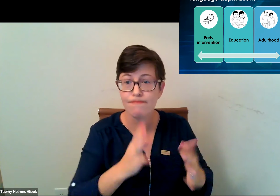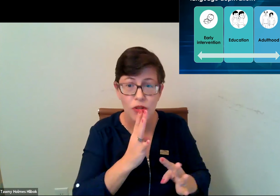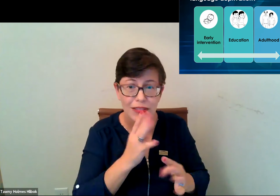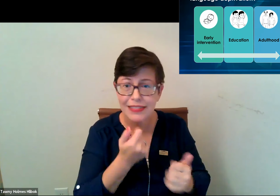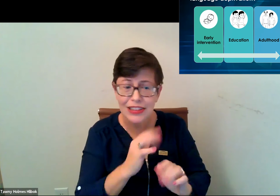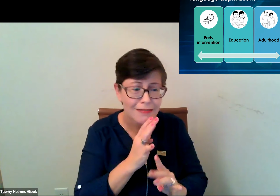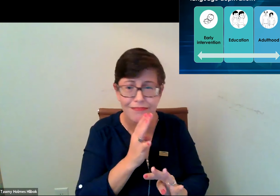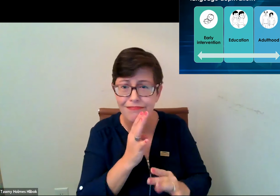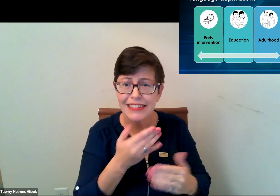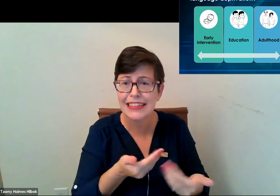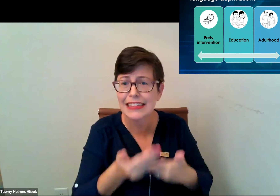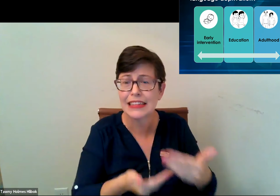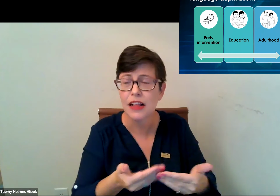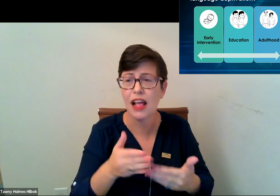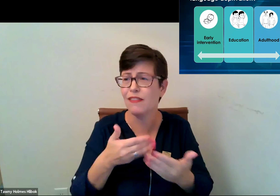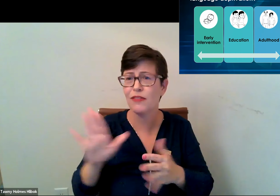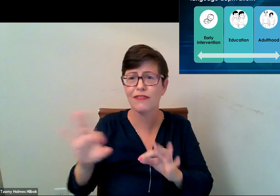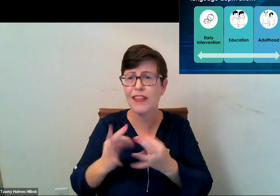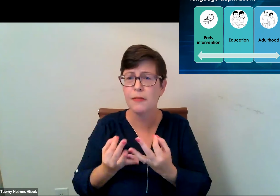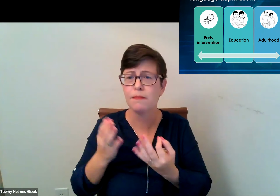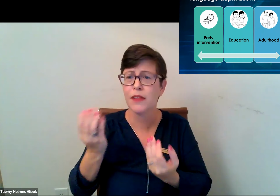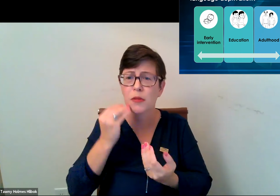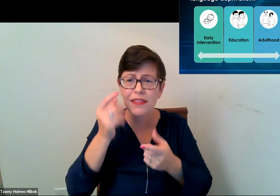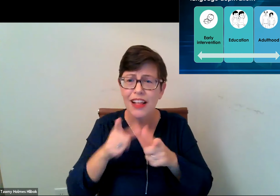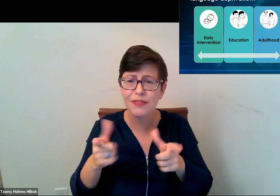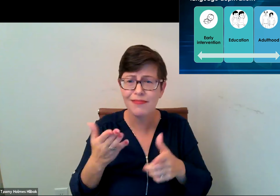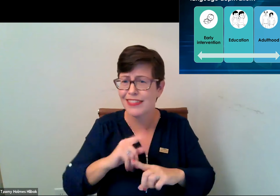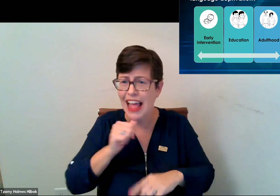Which means the family continues to use spoken language with their child, even though.